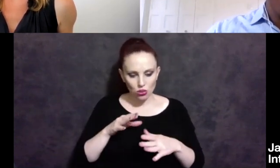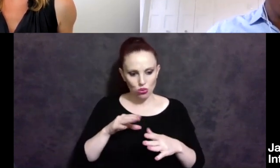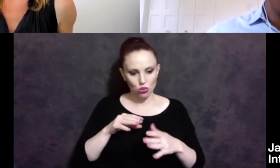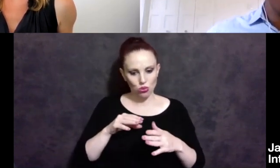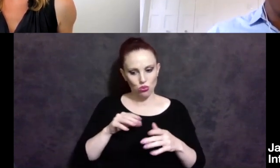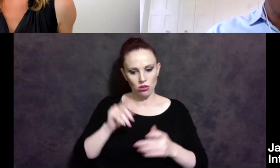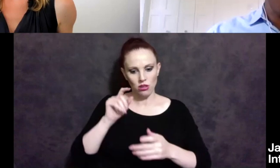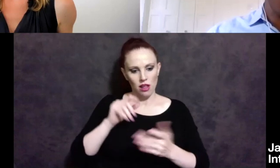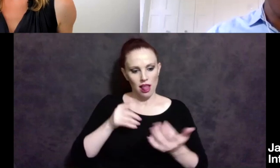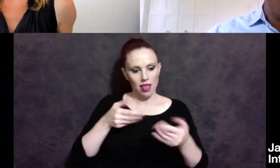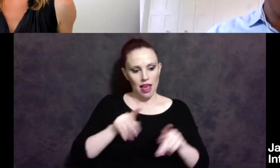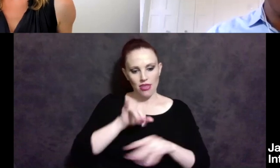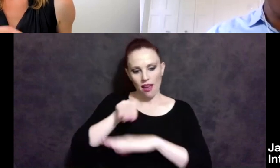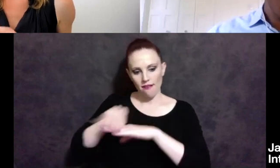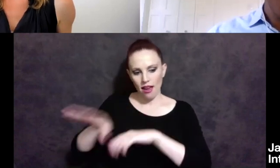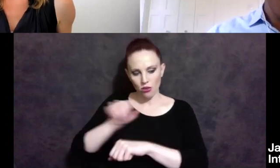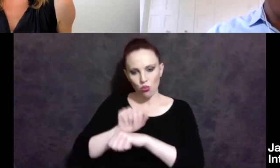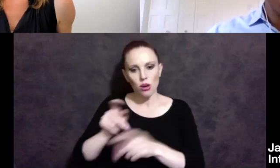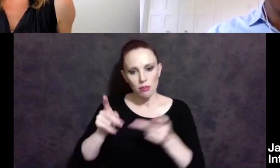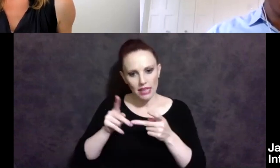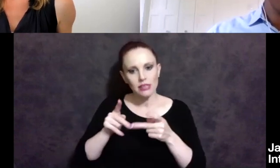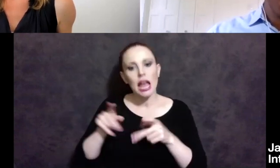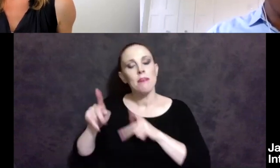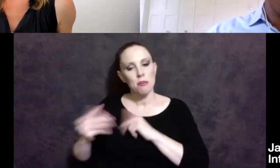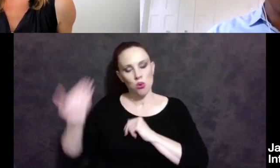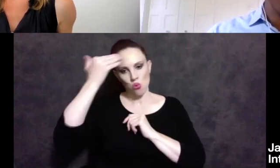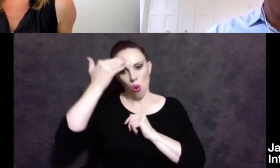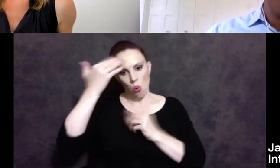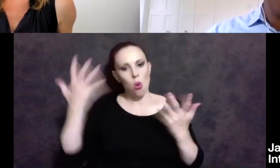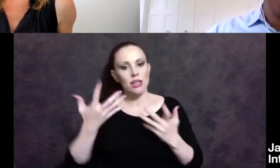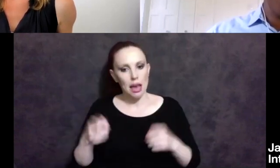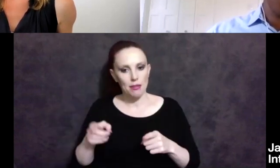other people are fully aware of. That creates psychological safety because I feel like I